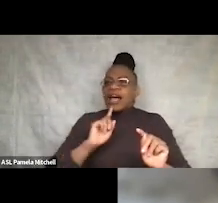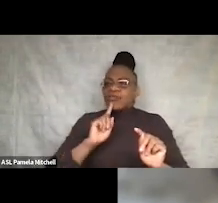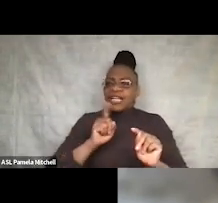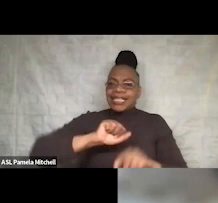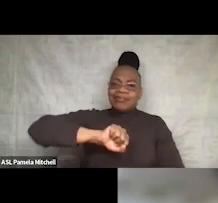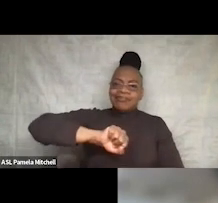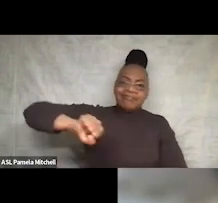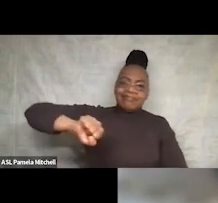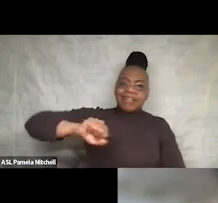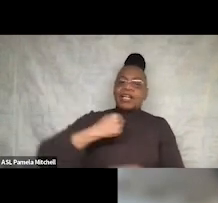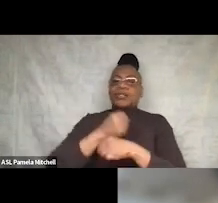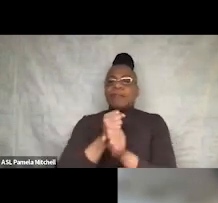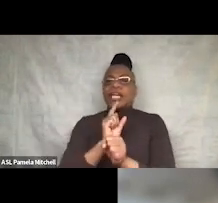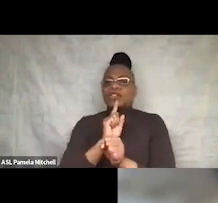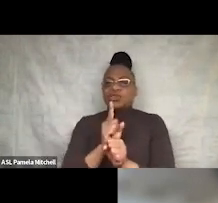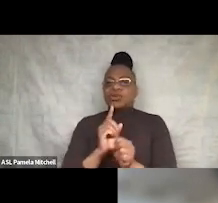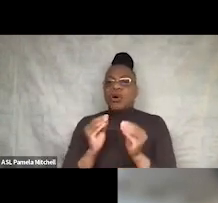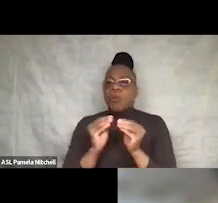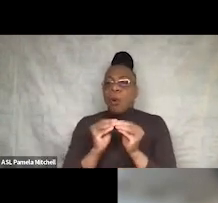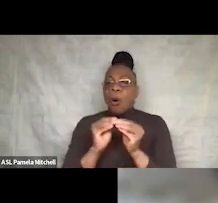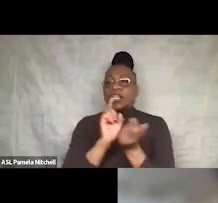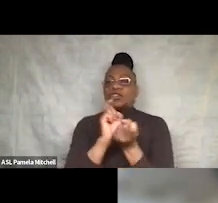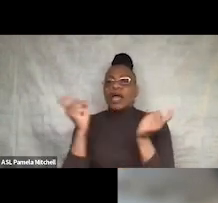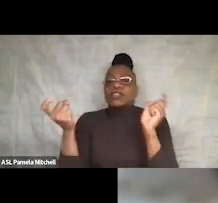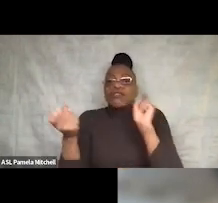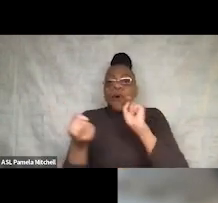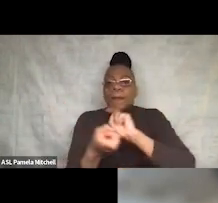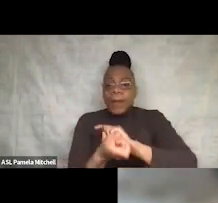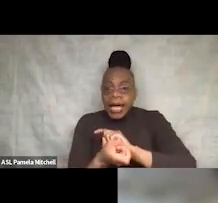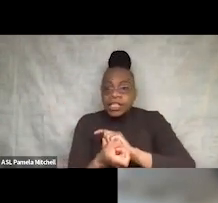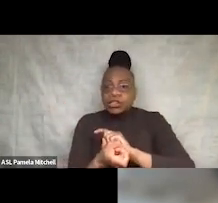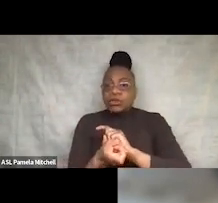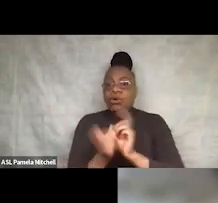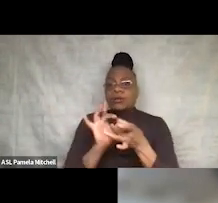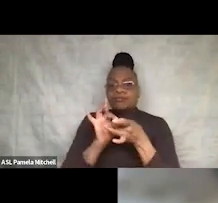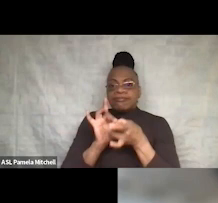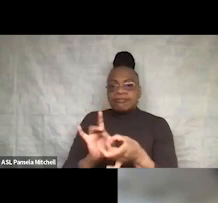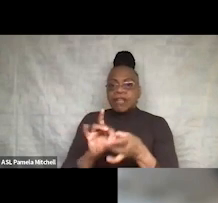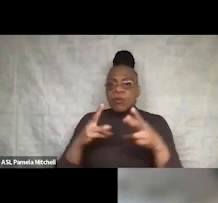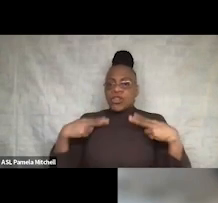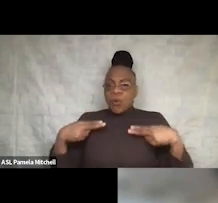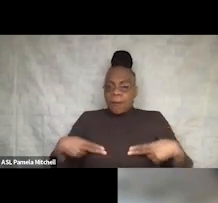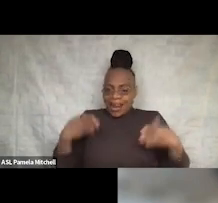and make sure things are transformational, that, again, humanity is centered in the work.